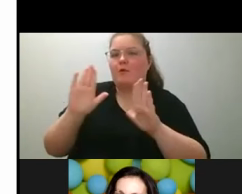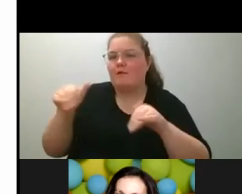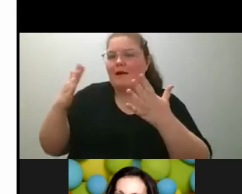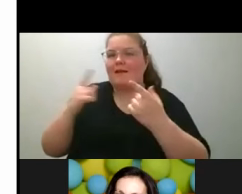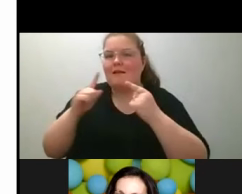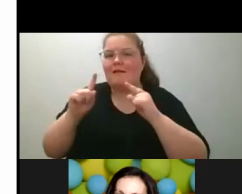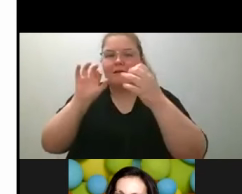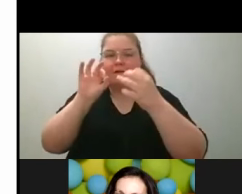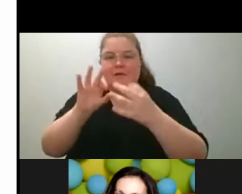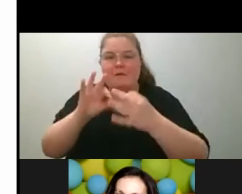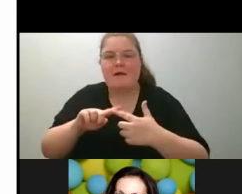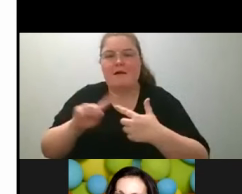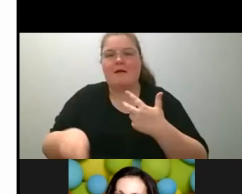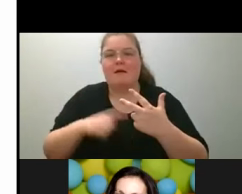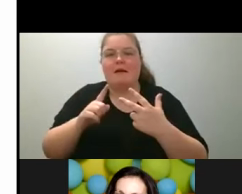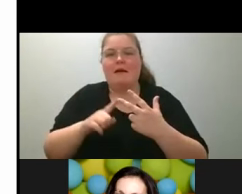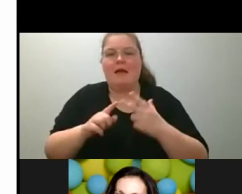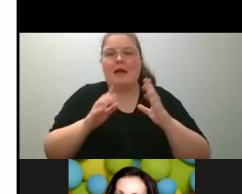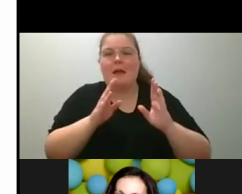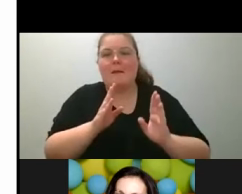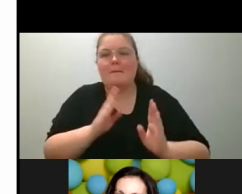and then planning content with translation in mind.